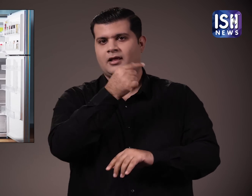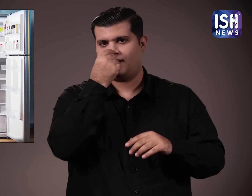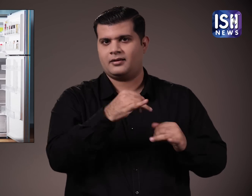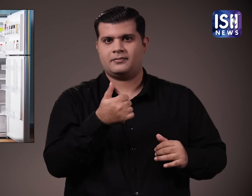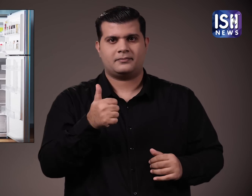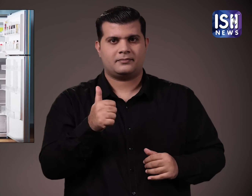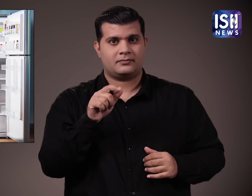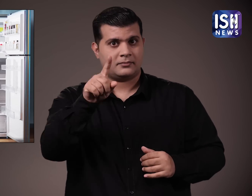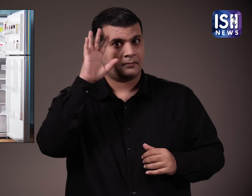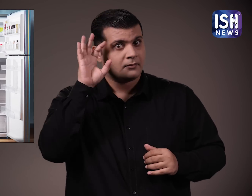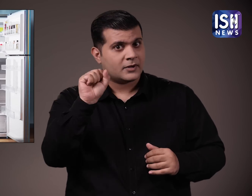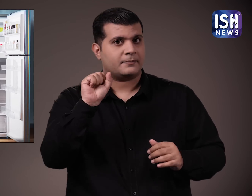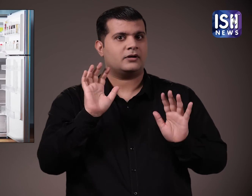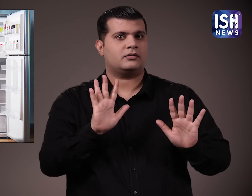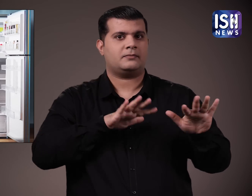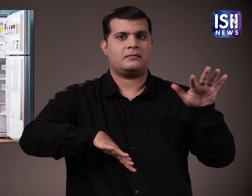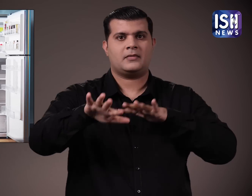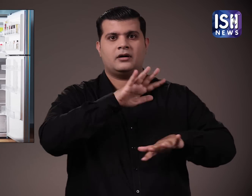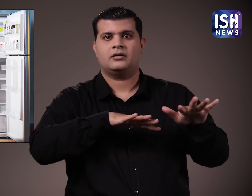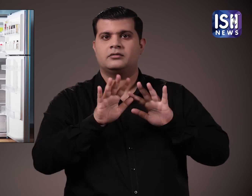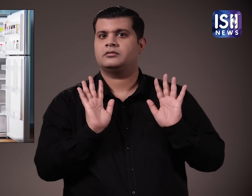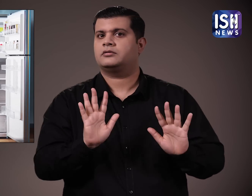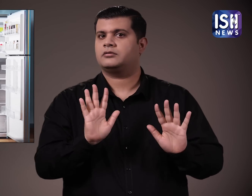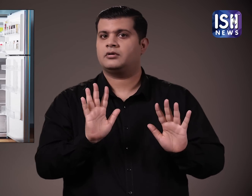This will prevent spoilage. Remember to plan this!